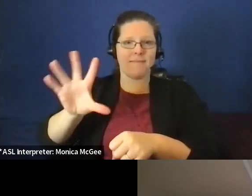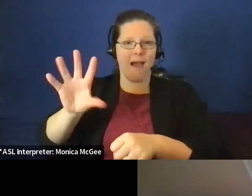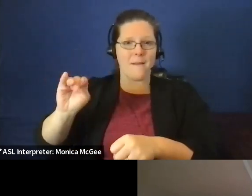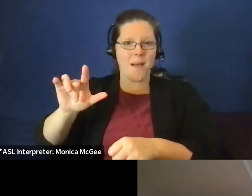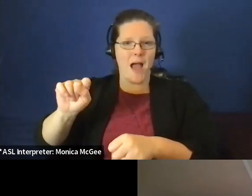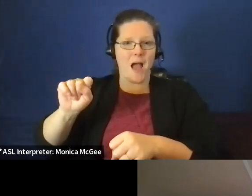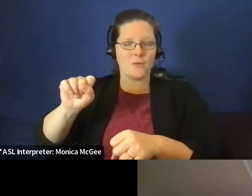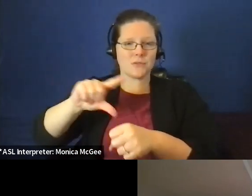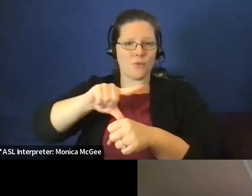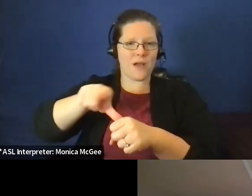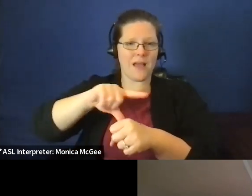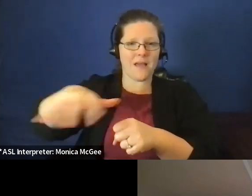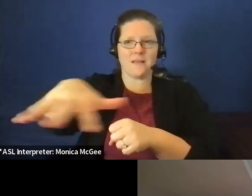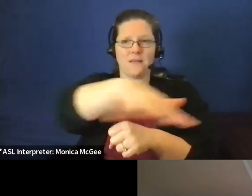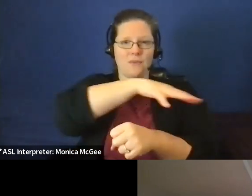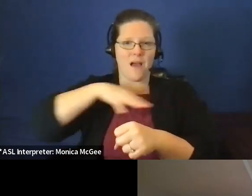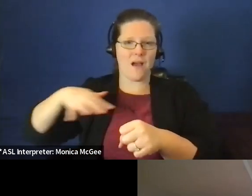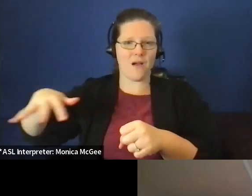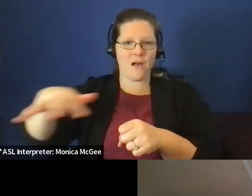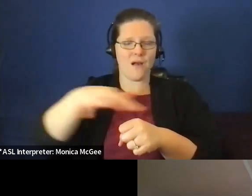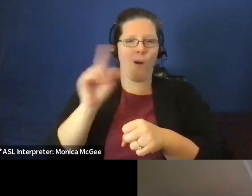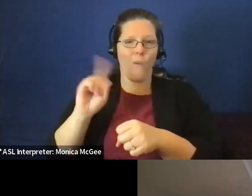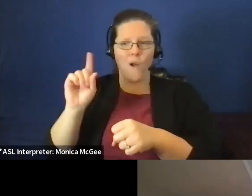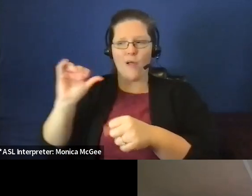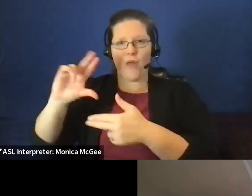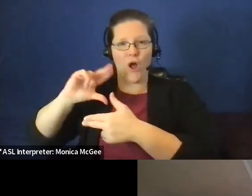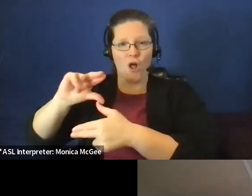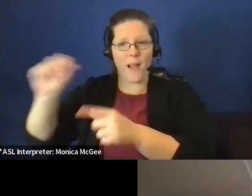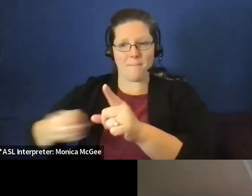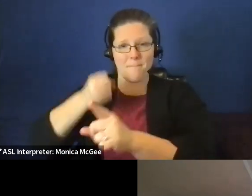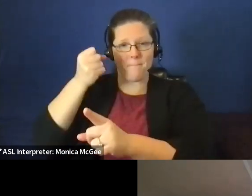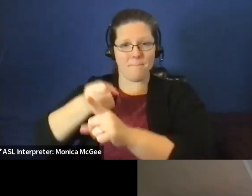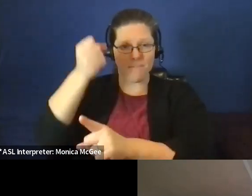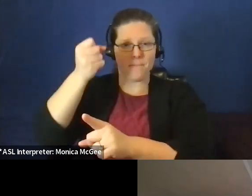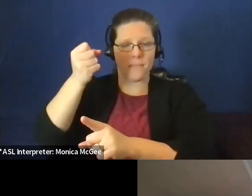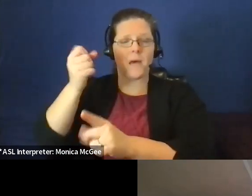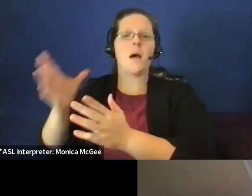really can stay. There's no hotels or,